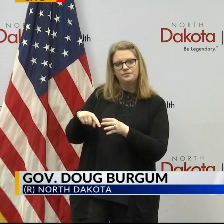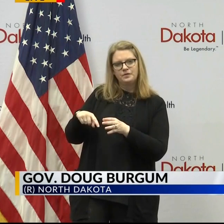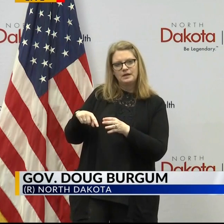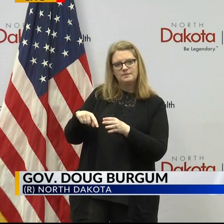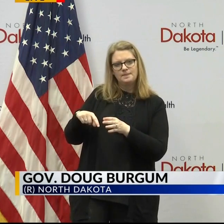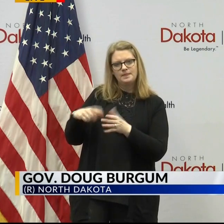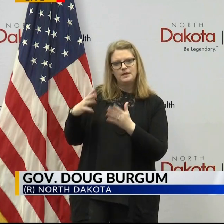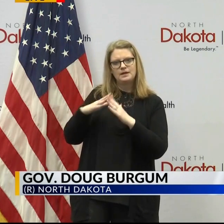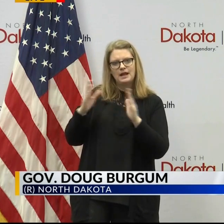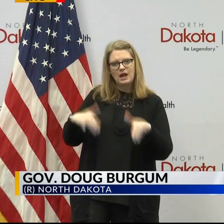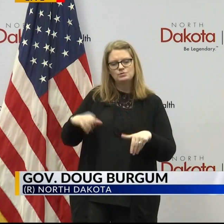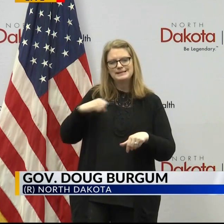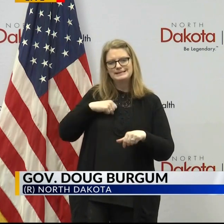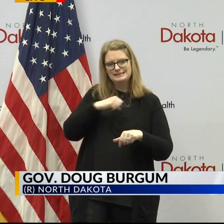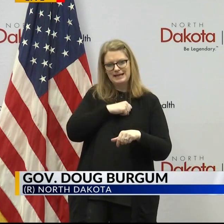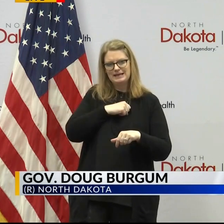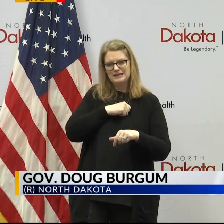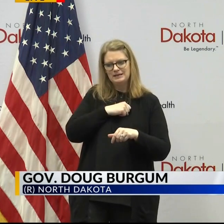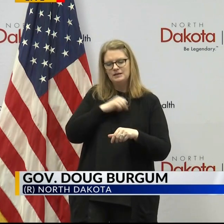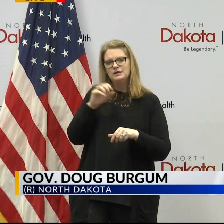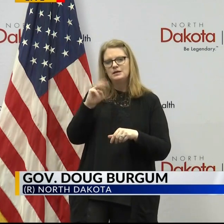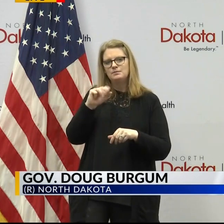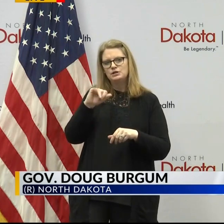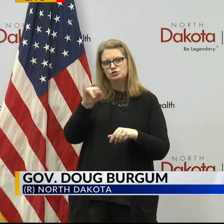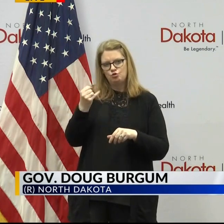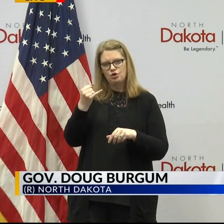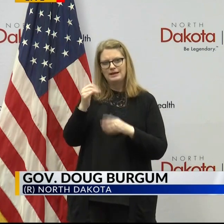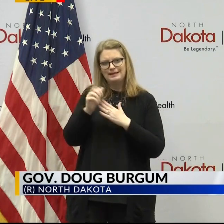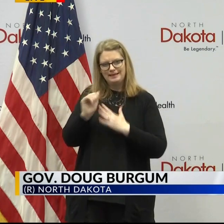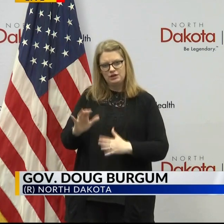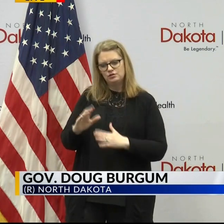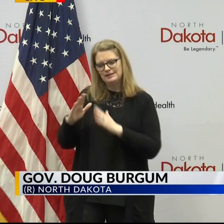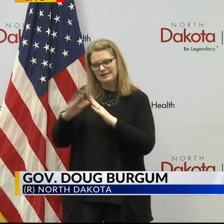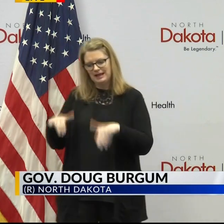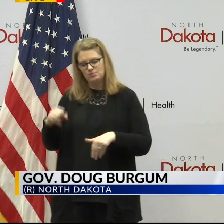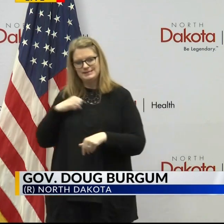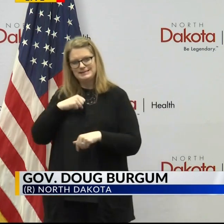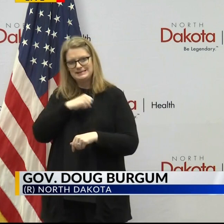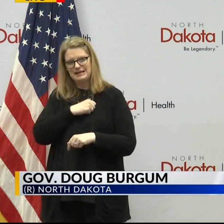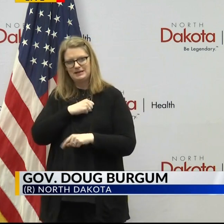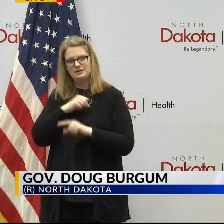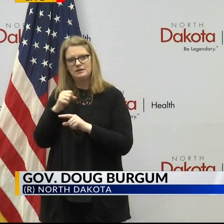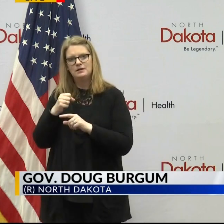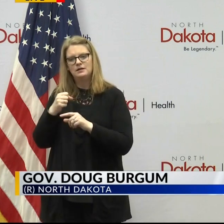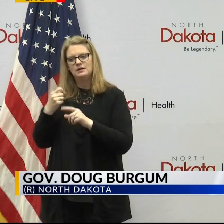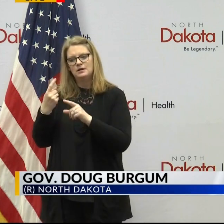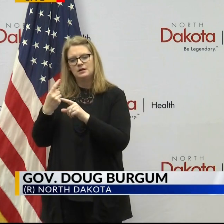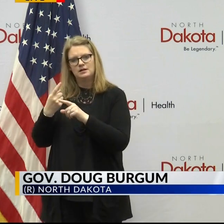BY THE CDC AND THE STATE DEPARTMENT. LASTLY, I WANT TO THANK THE STATE EMERGENCY COMMISSION,